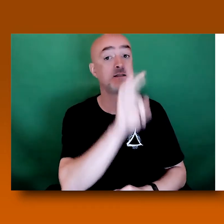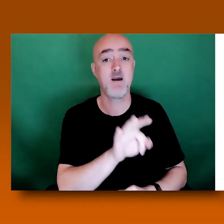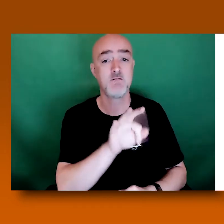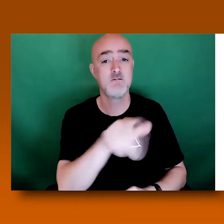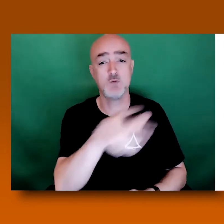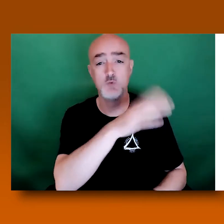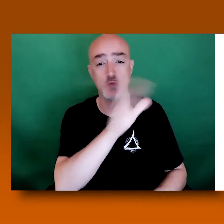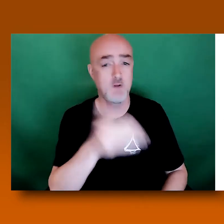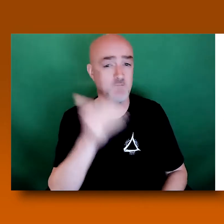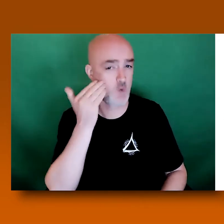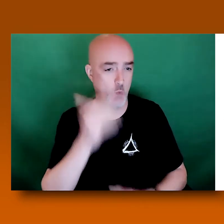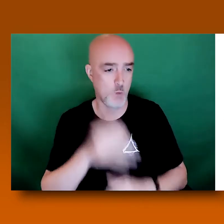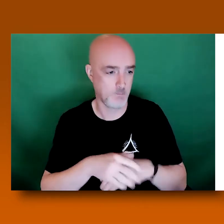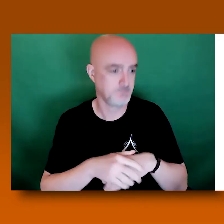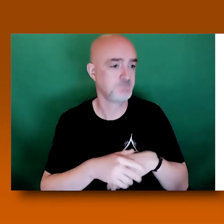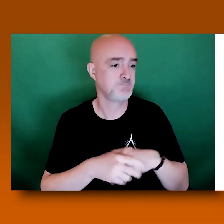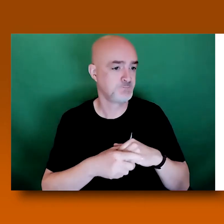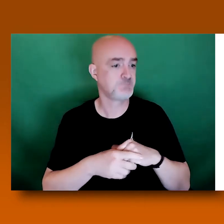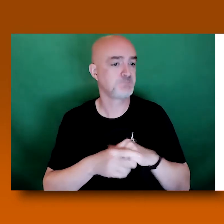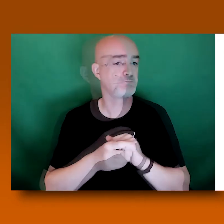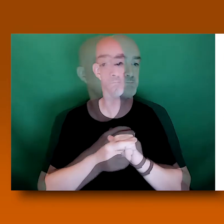but with NIH, you could potentially.